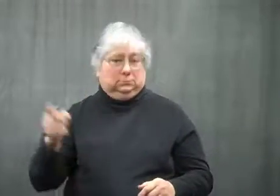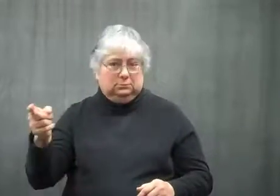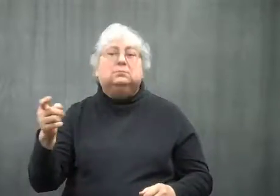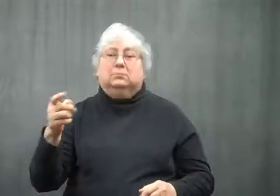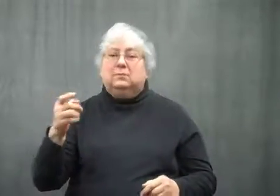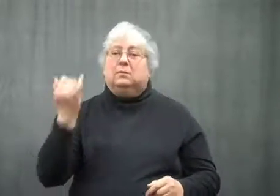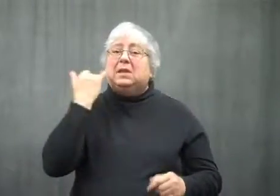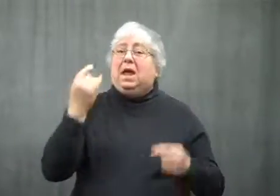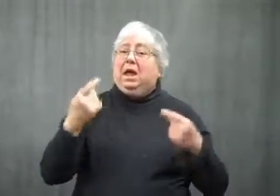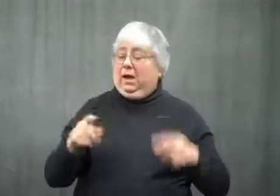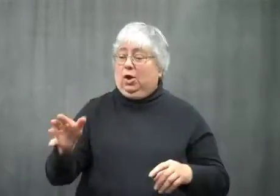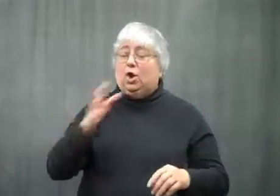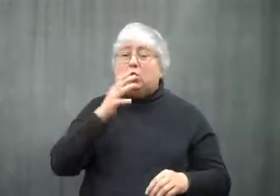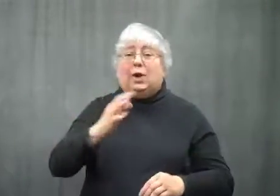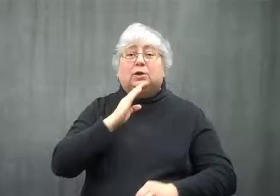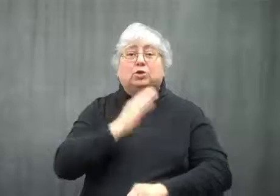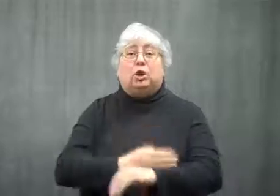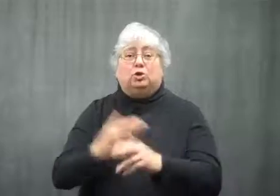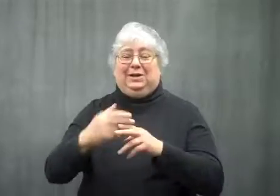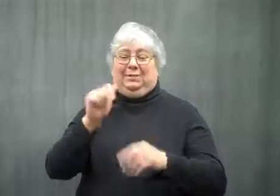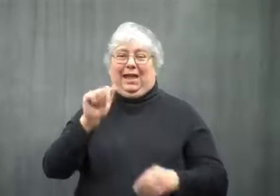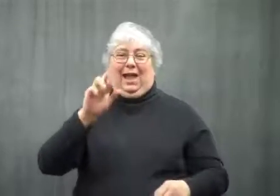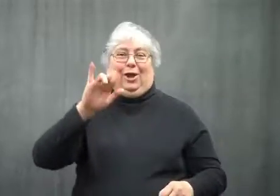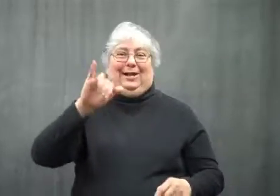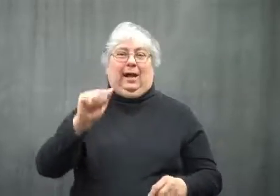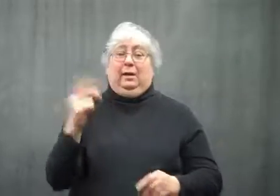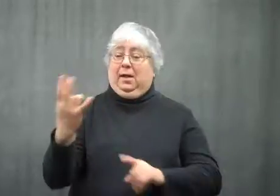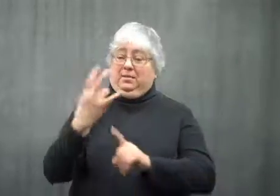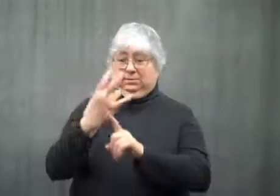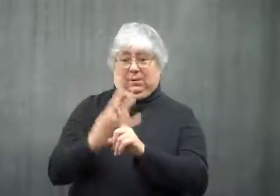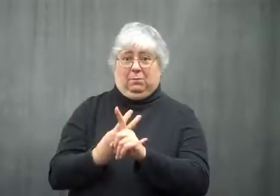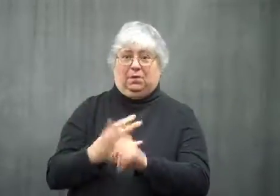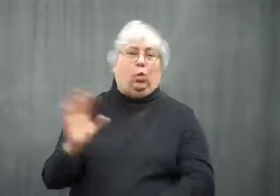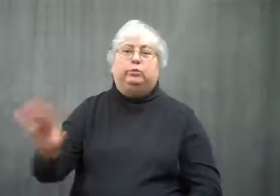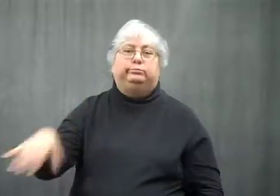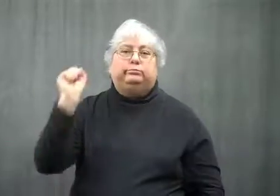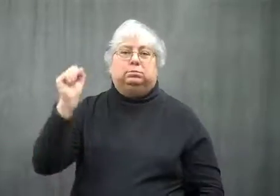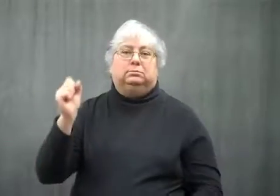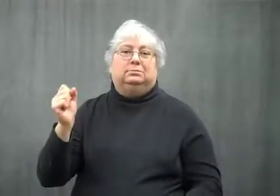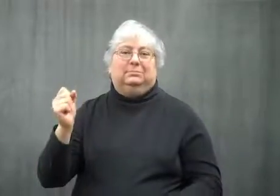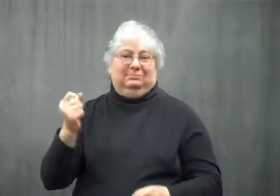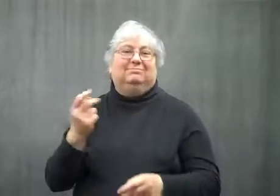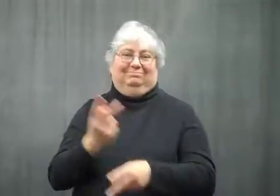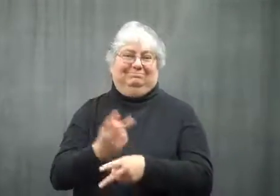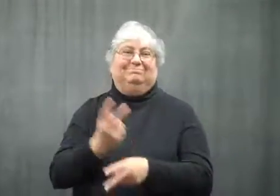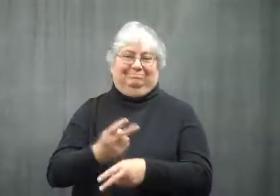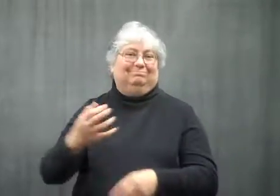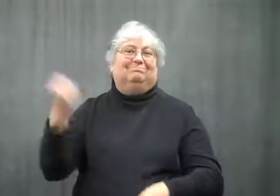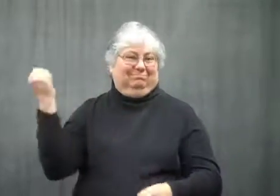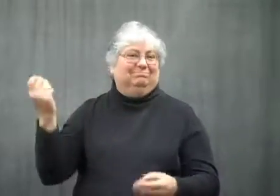They took custody of their granddaughter, Aria, at seven months old.